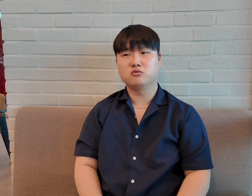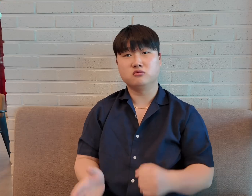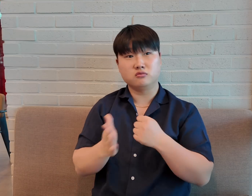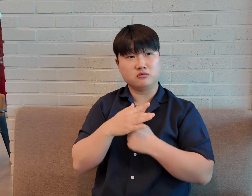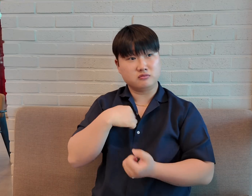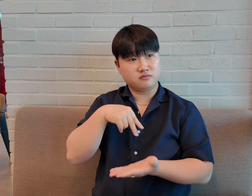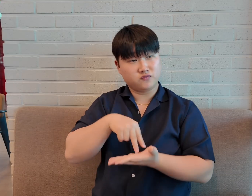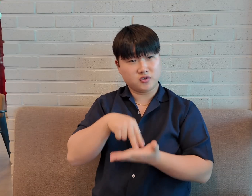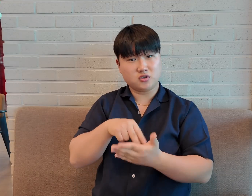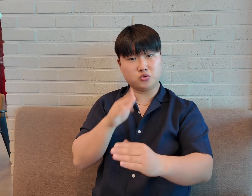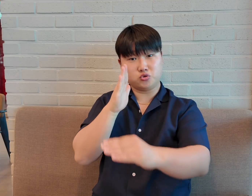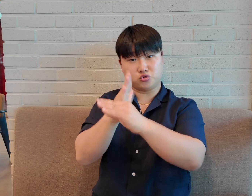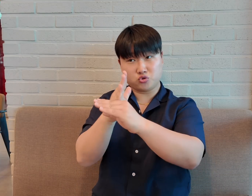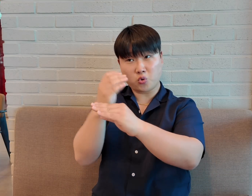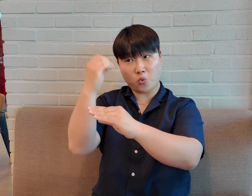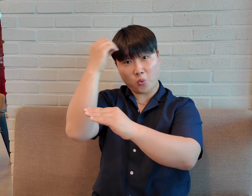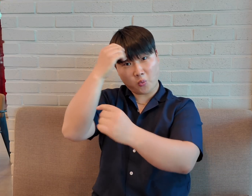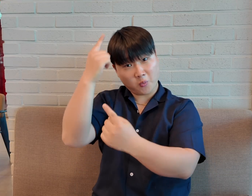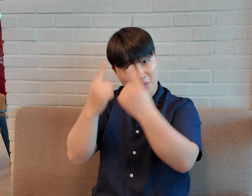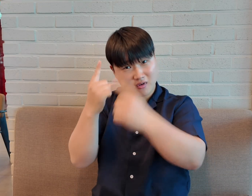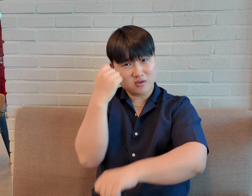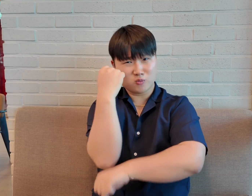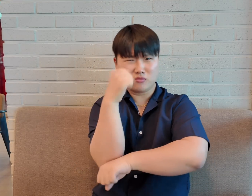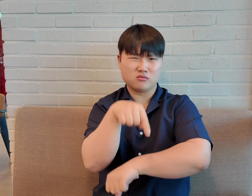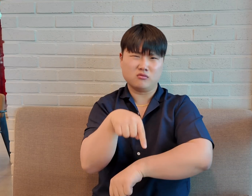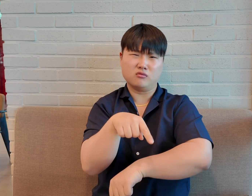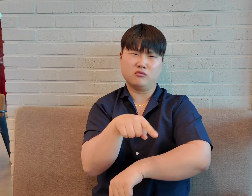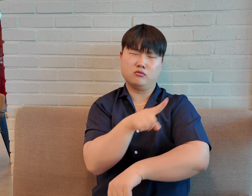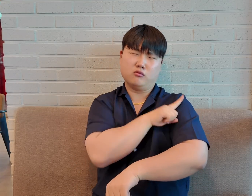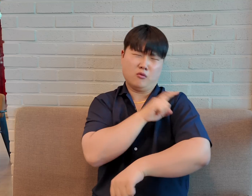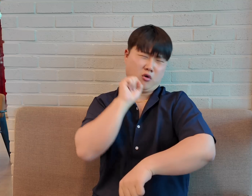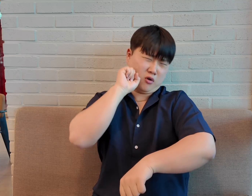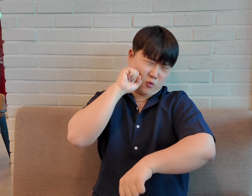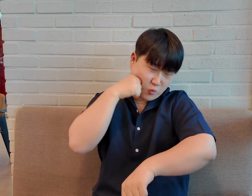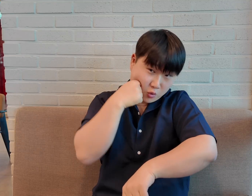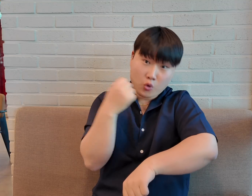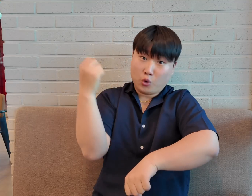As a result, the beginner class is the most difficult compared to the intermediate and advanced classes,